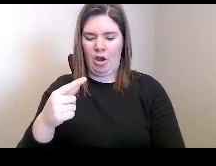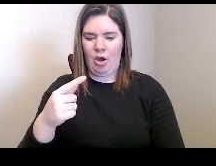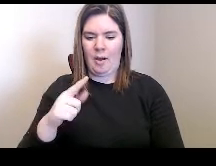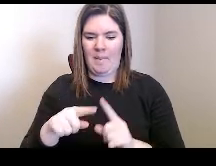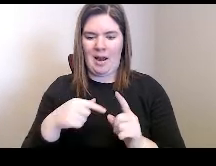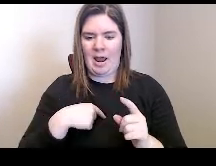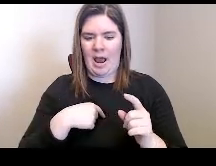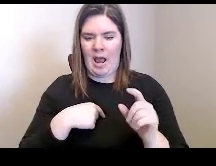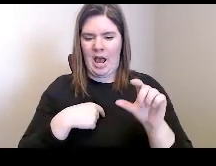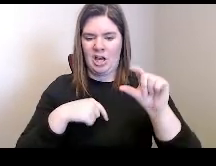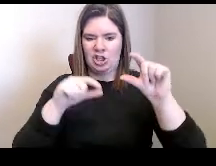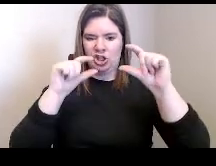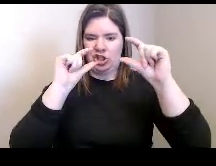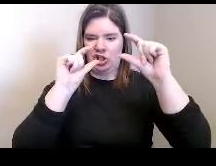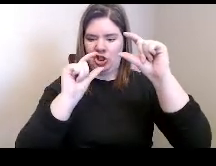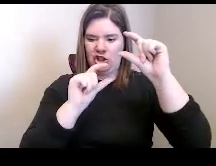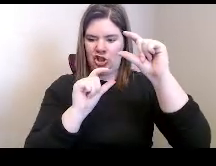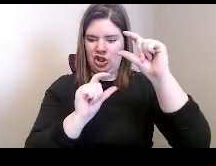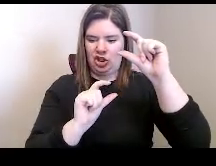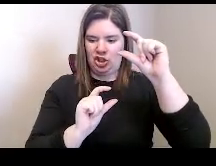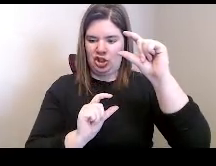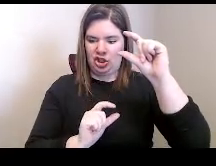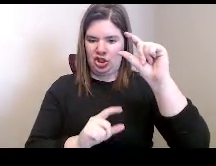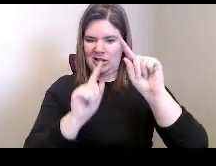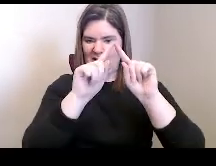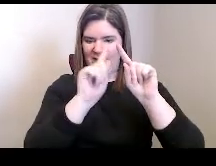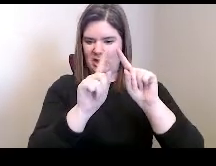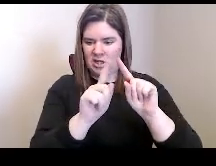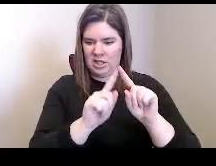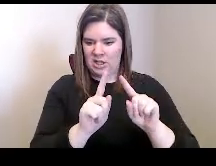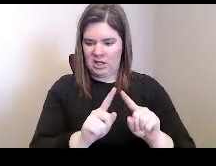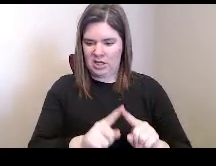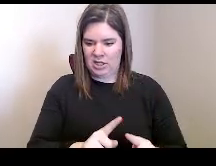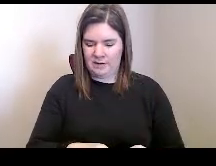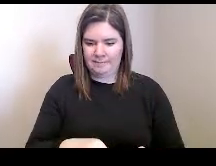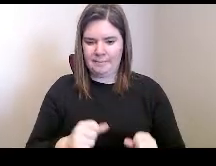author, manager, company, category. There's a whole lot of stuff on there.